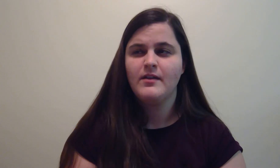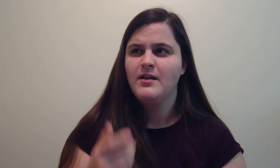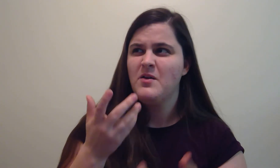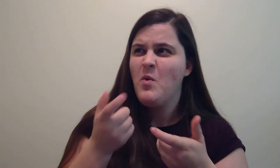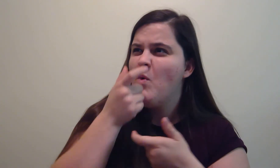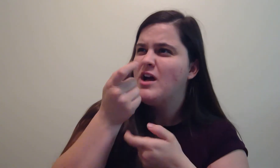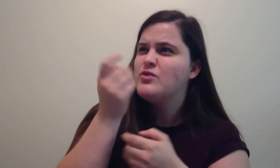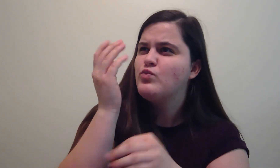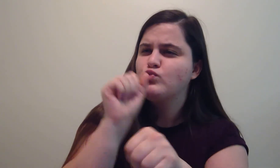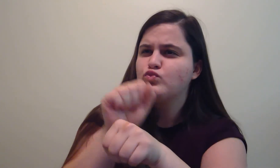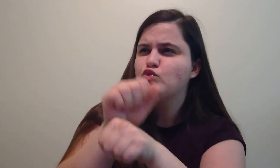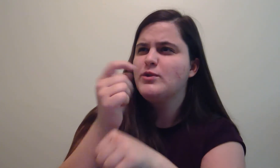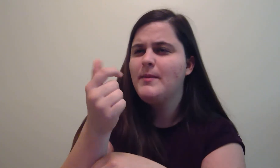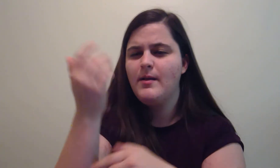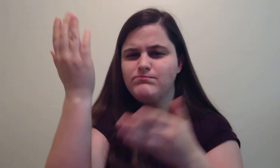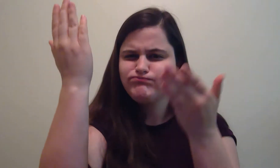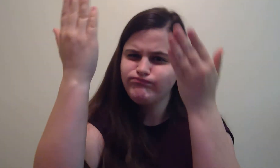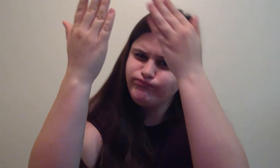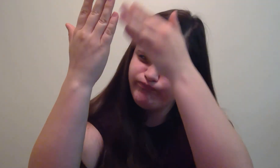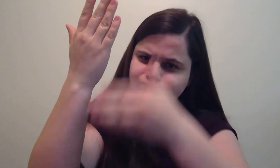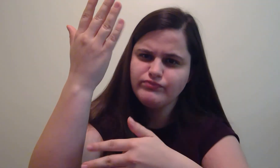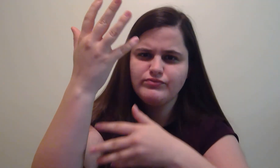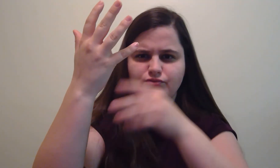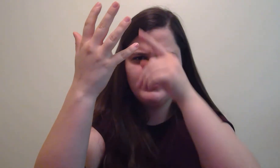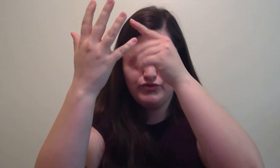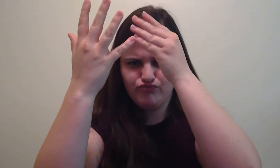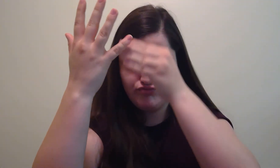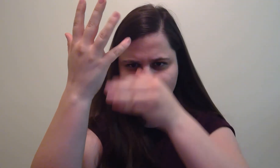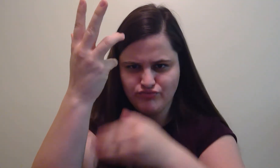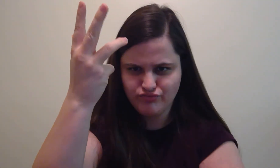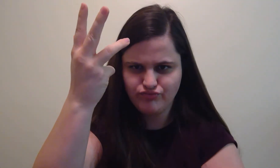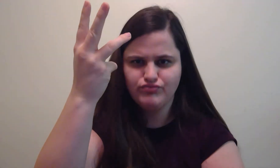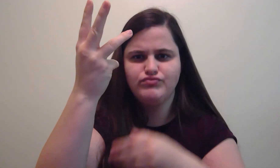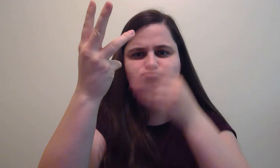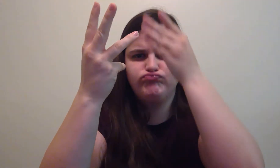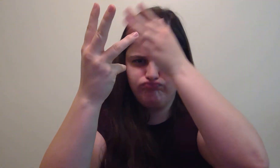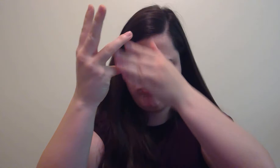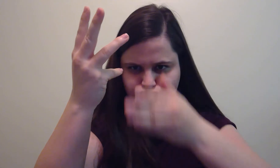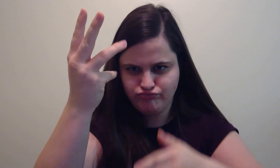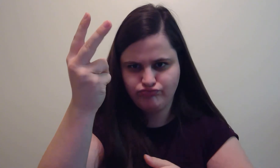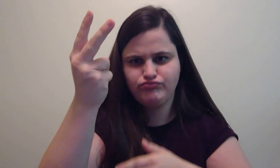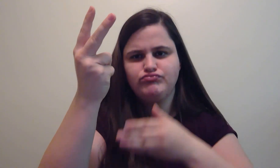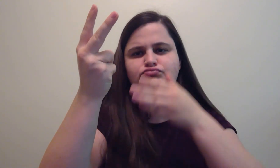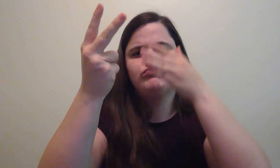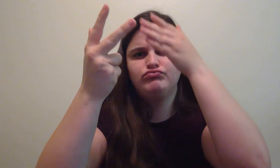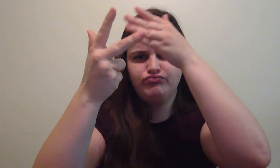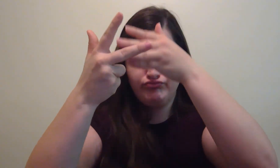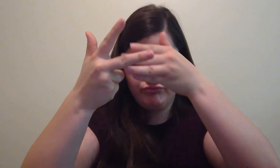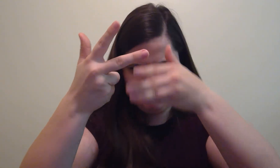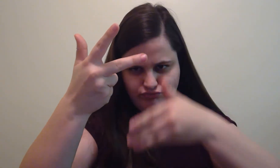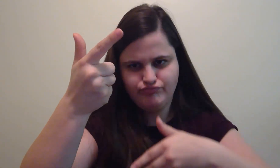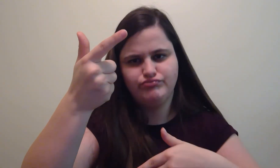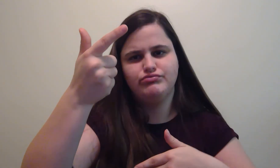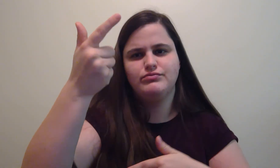The top branches, the place my kite had been stuck, her favorite perch- they were all gone. We watched them work for a little while, chainsaws going at full throttle,